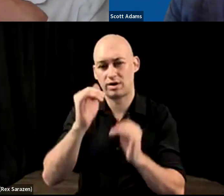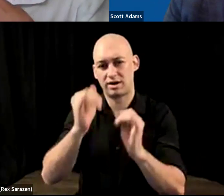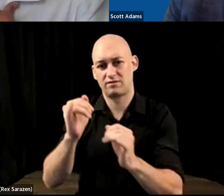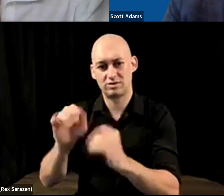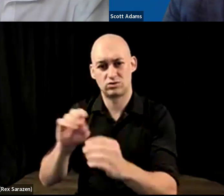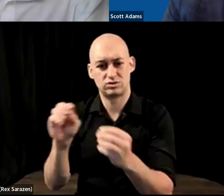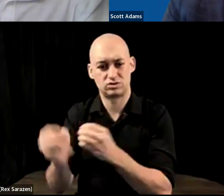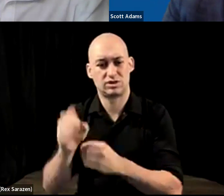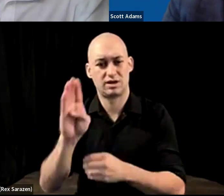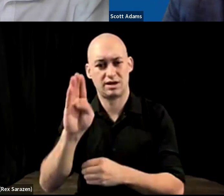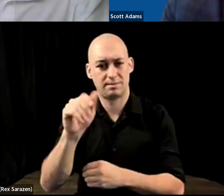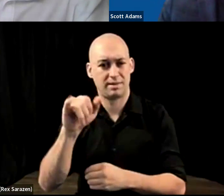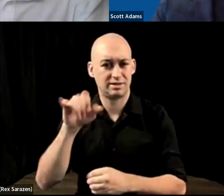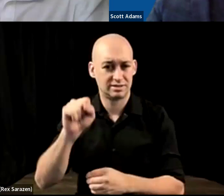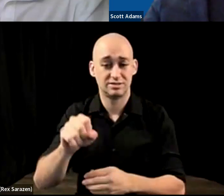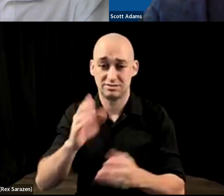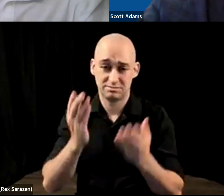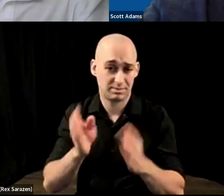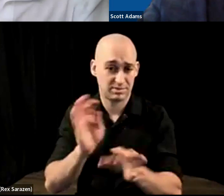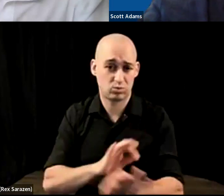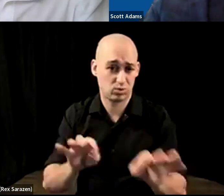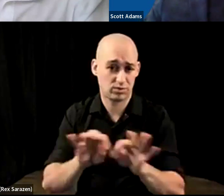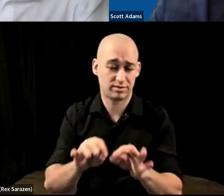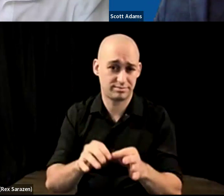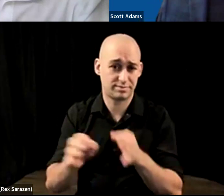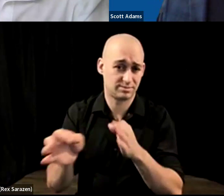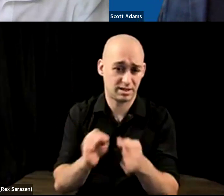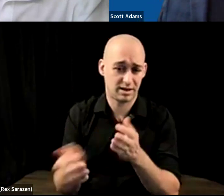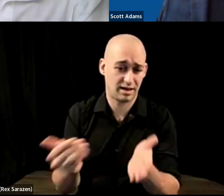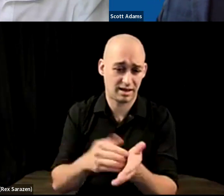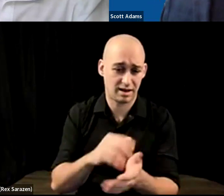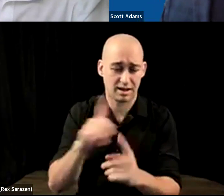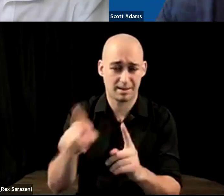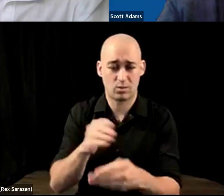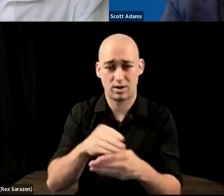might be worth reiterating about outcome area working groups and statewide implementation.